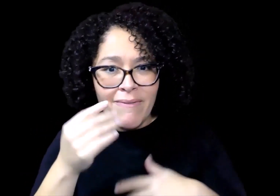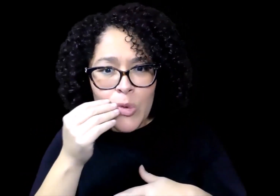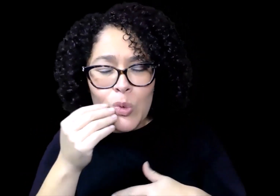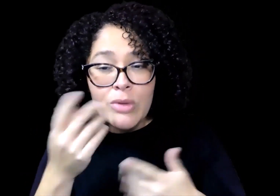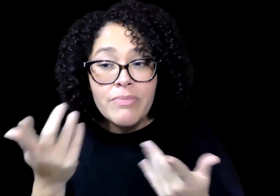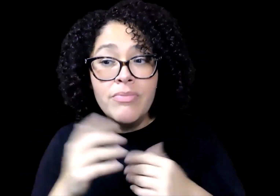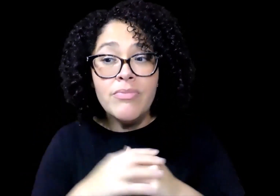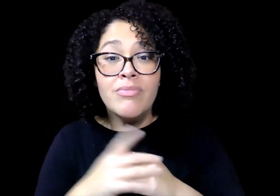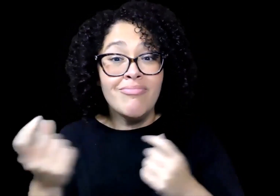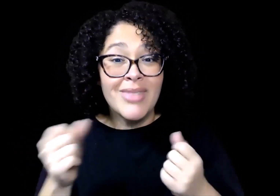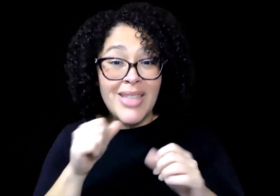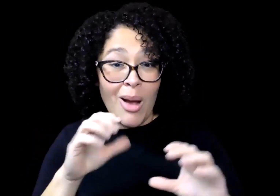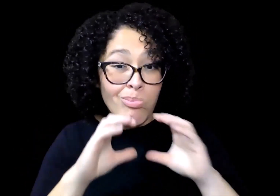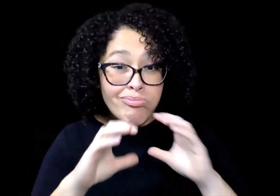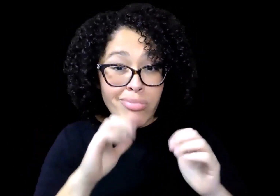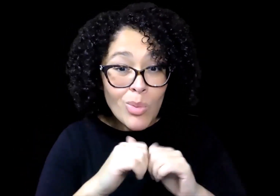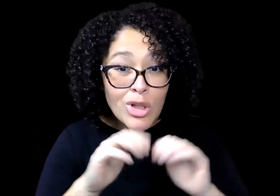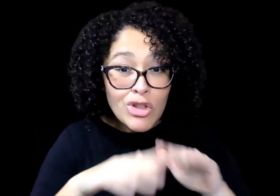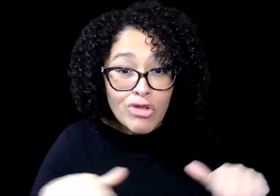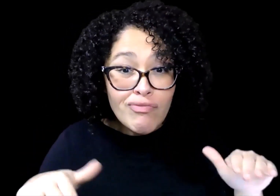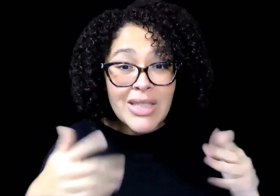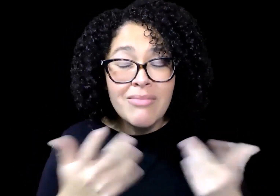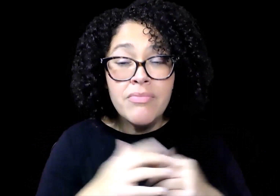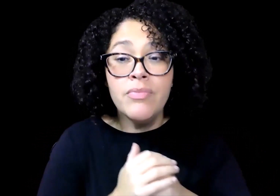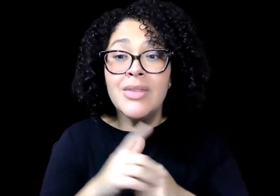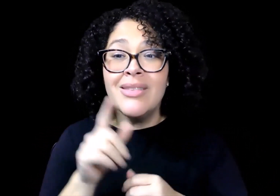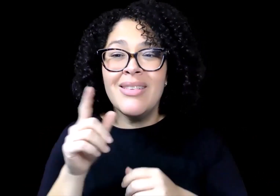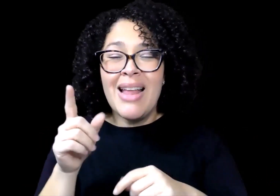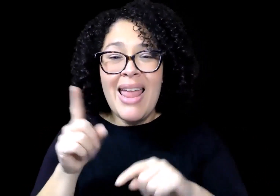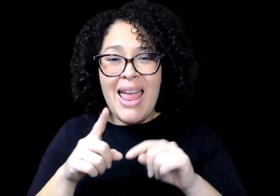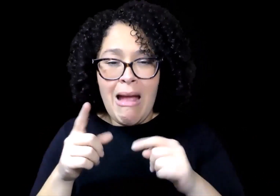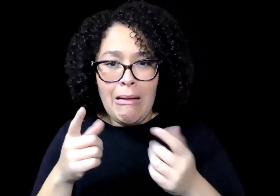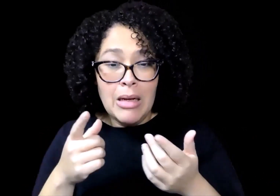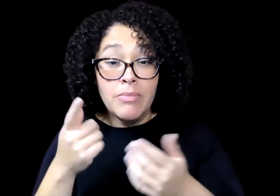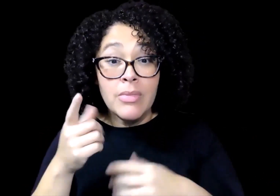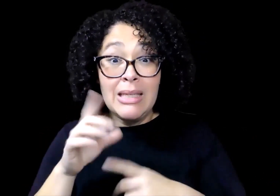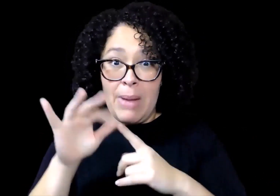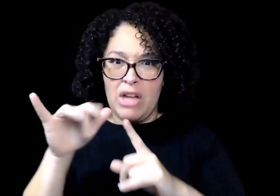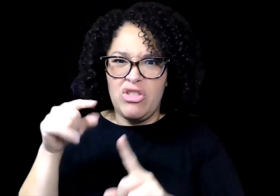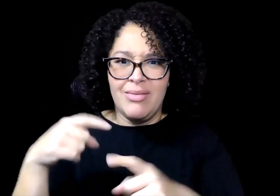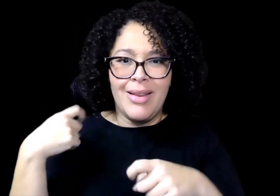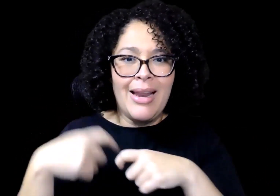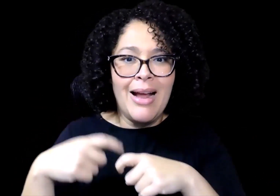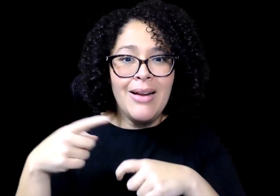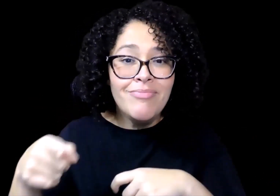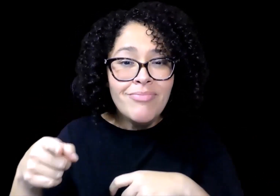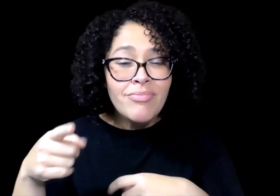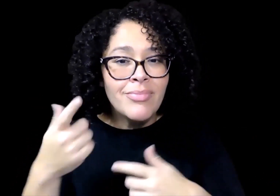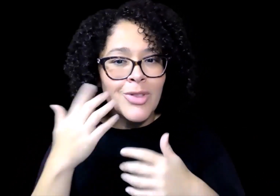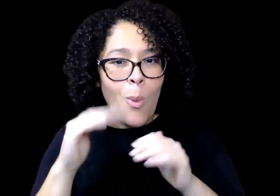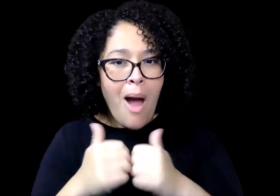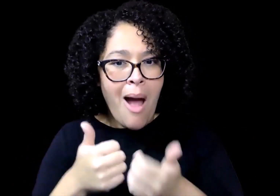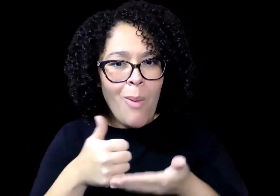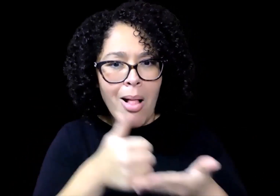of the virus they may be a scarcity of food and they can't communicate with their children many